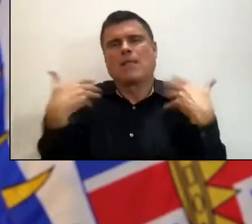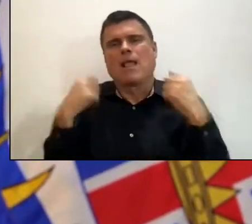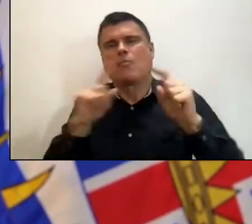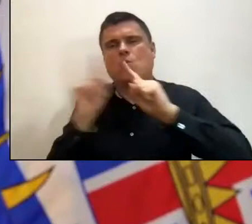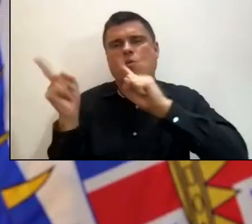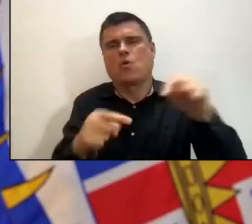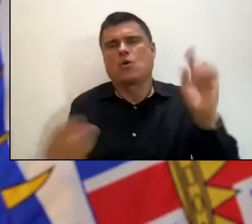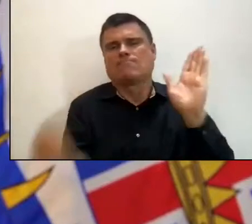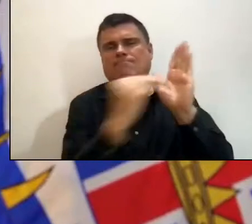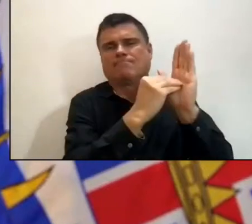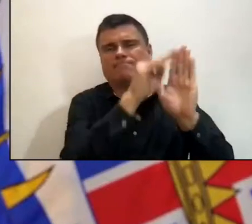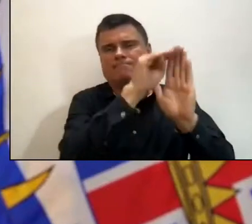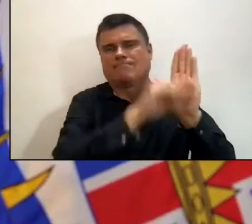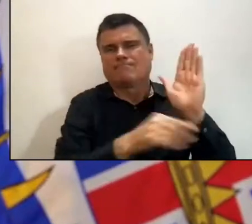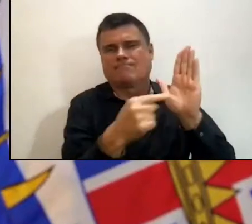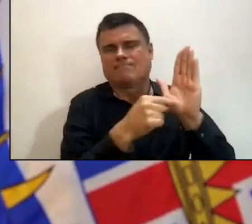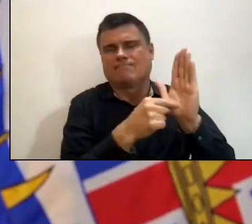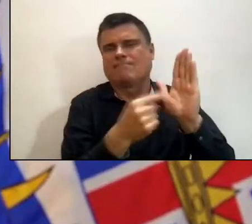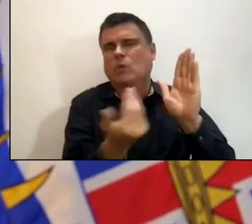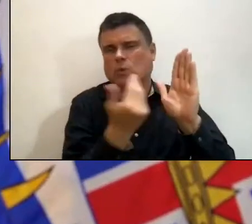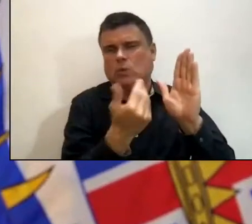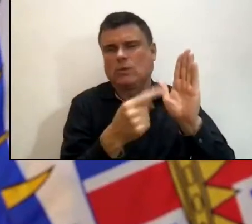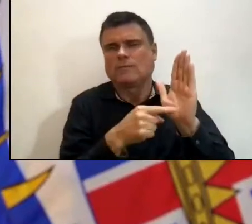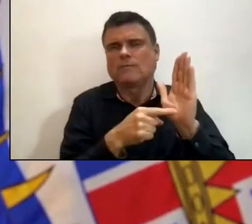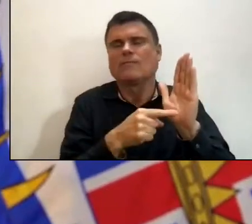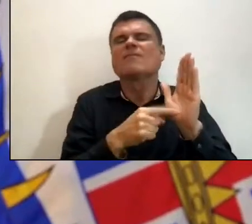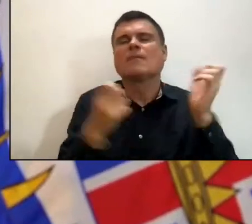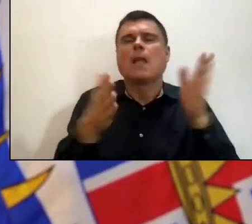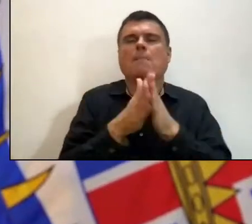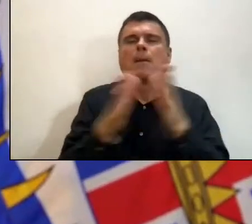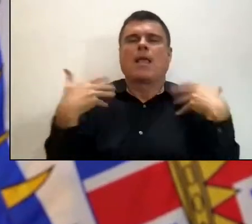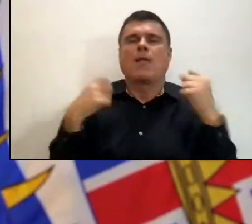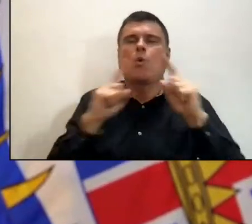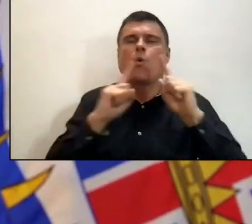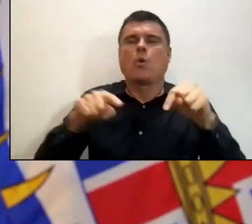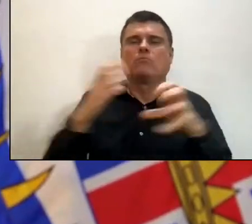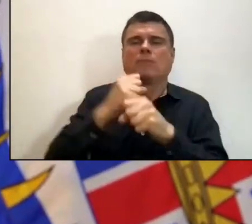officer orders that will come